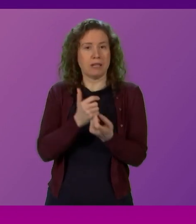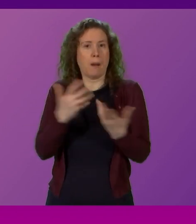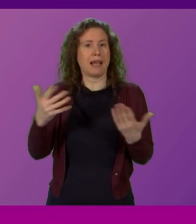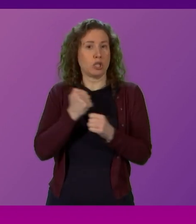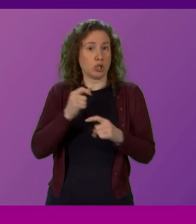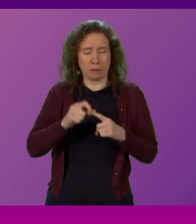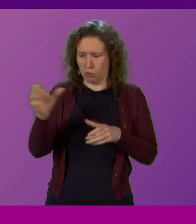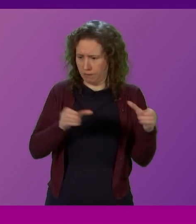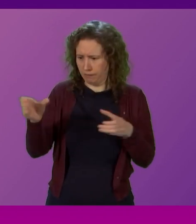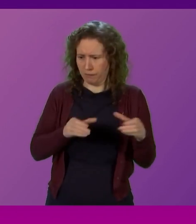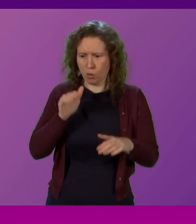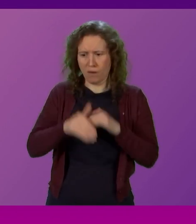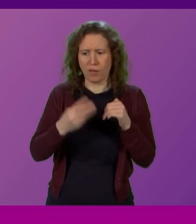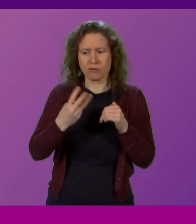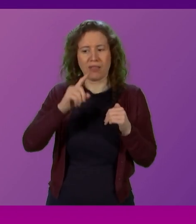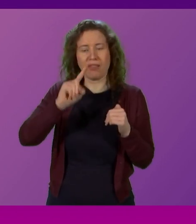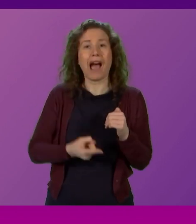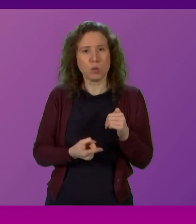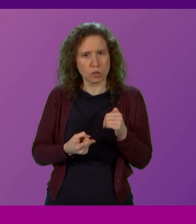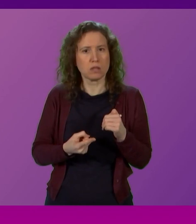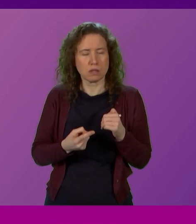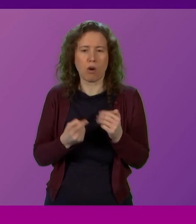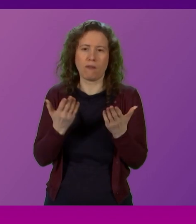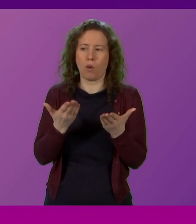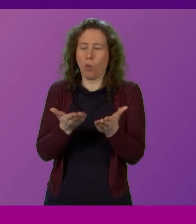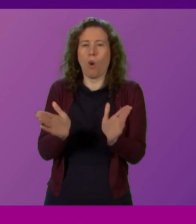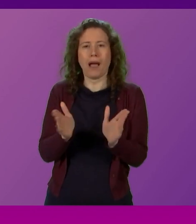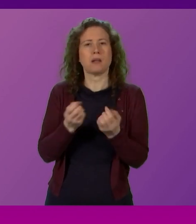I think that we have recruited more than 3,000 members of the wider multidisciplinary teams